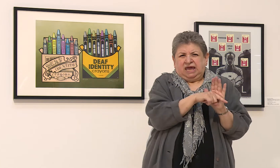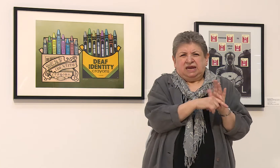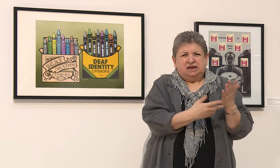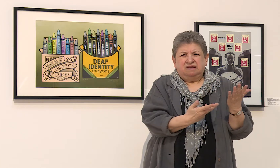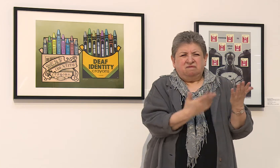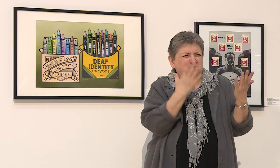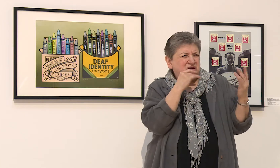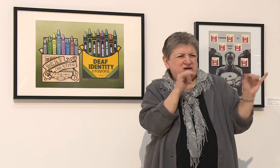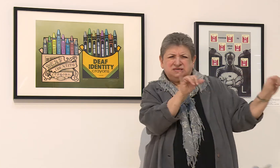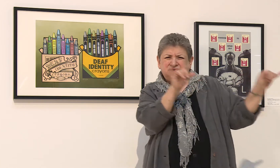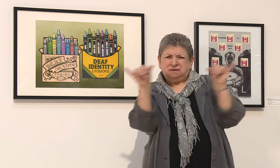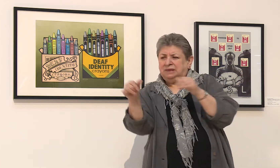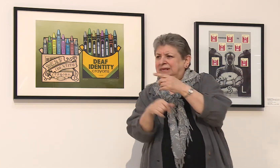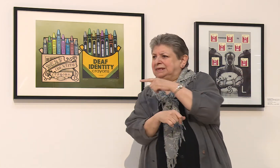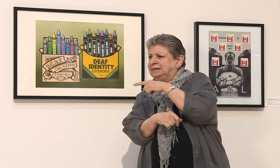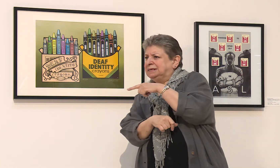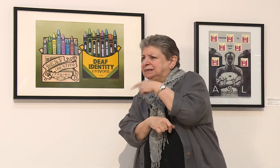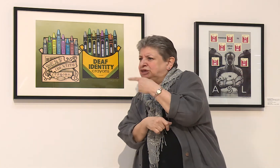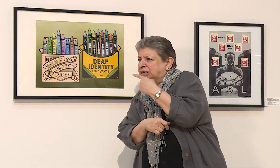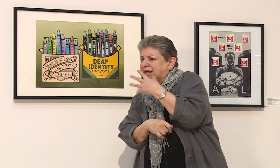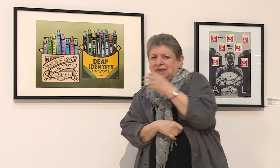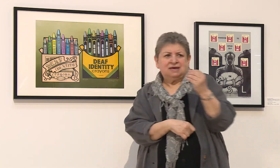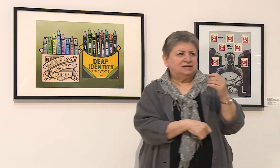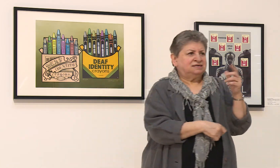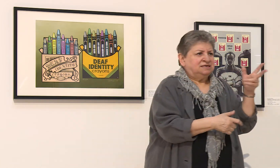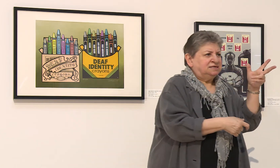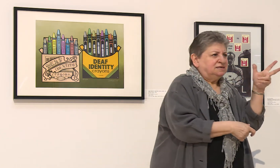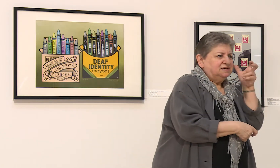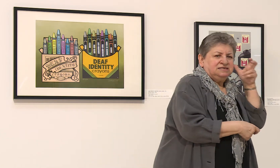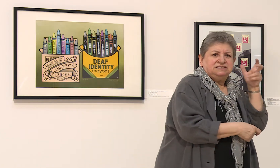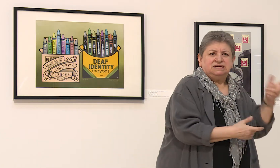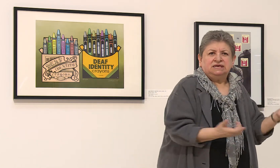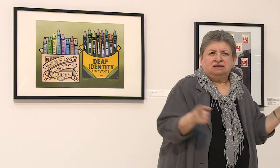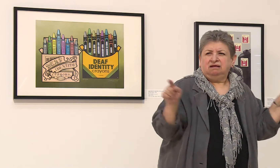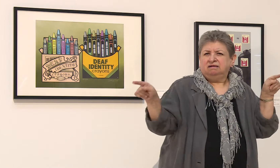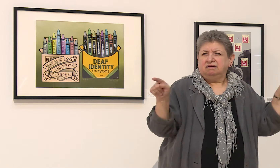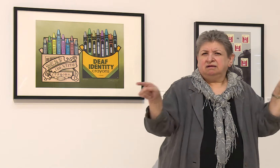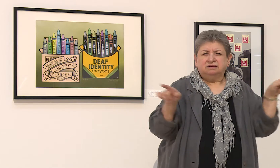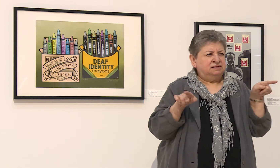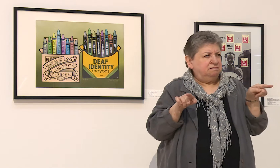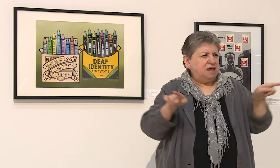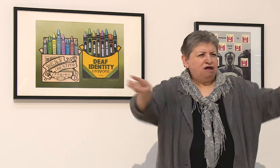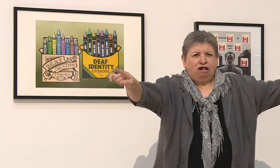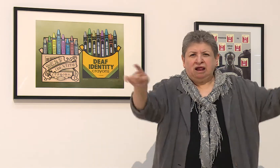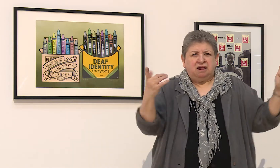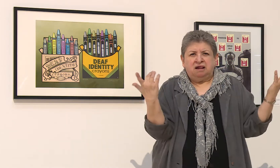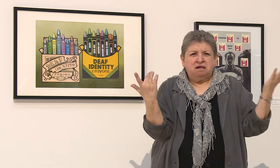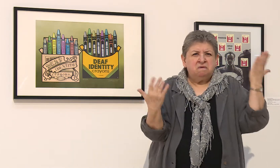That suggests something is wrong. It's pejorative. Why not reference these two communities